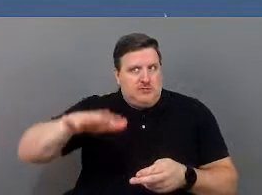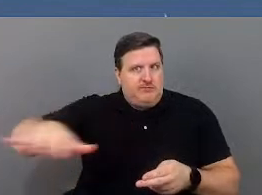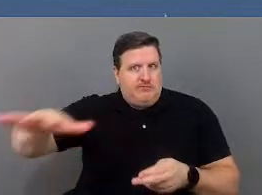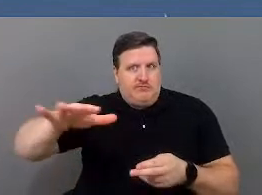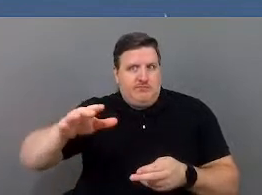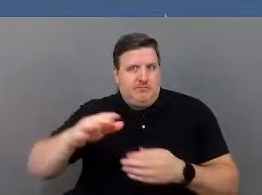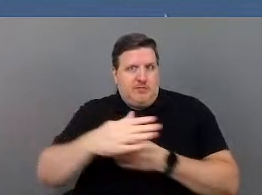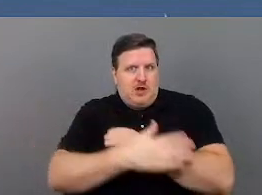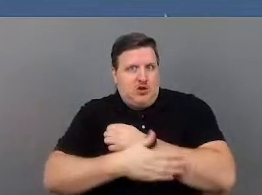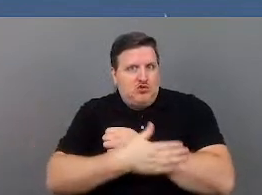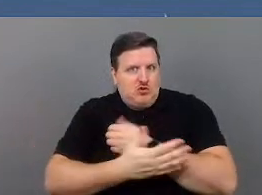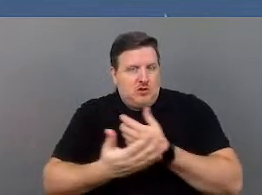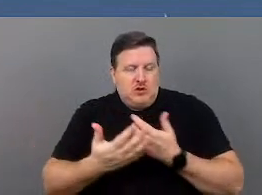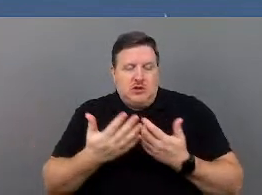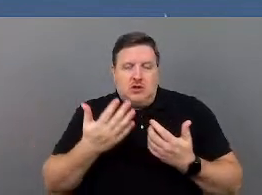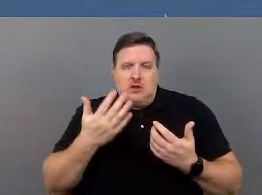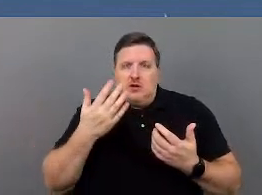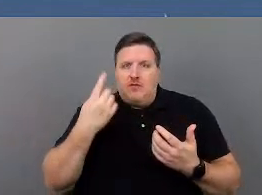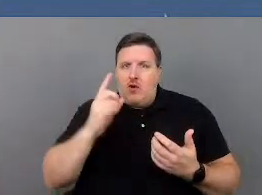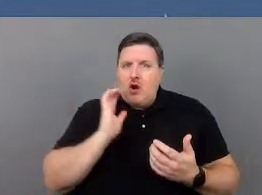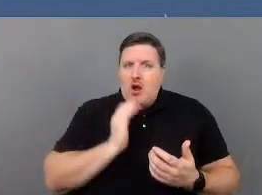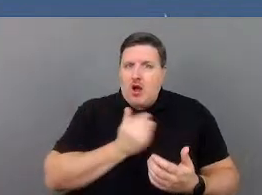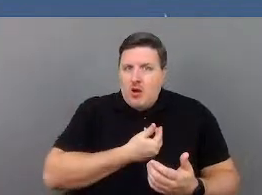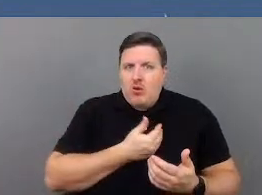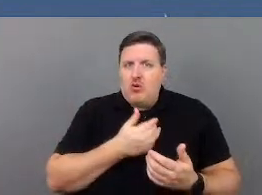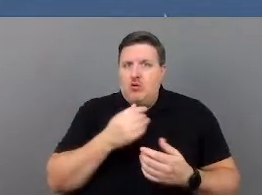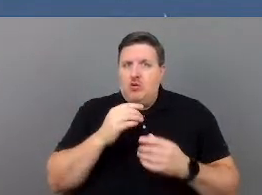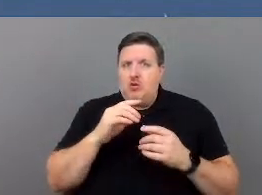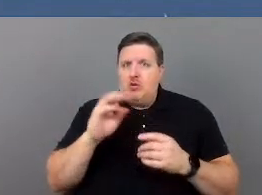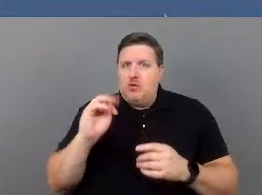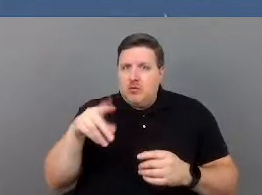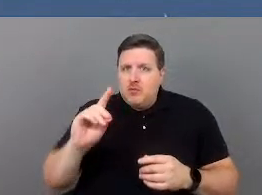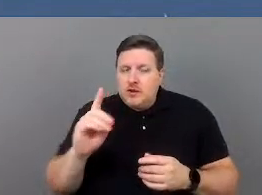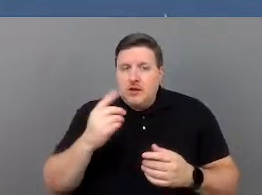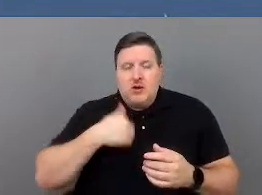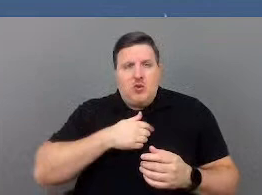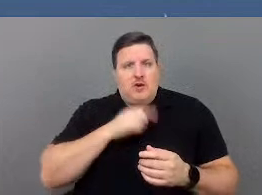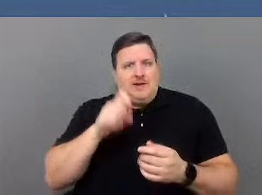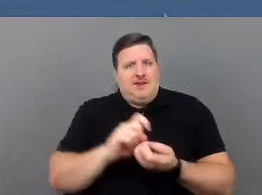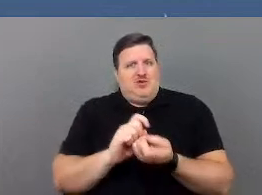AND I WANT A PLAN AND I WANT MONEY TO IF YOU UNDERSTAND THAT PLAN, IMPLEMENT THAT PLAN SO THAT WE CAN IMPROVE